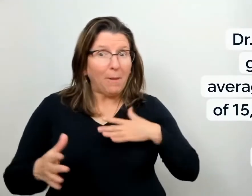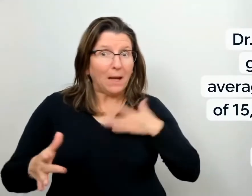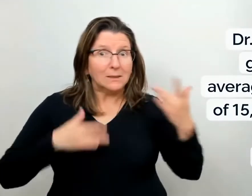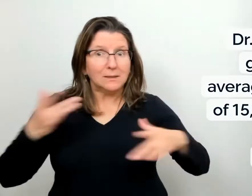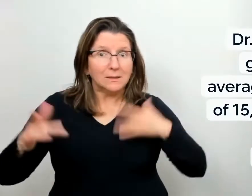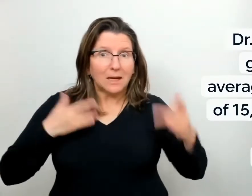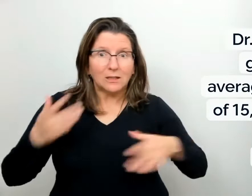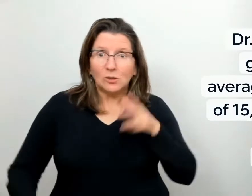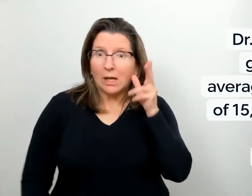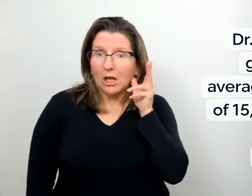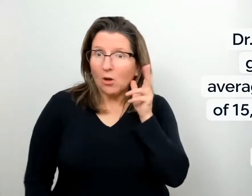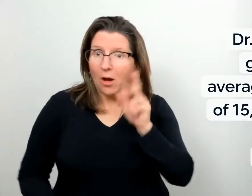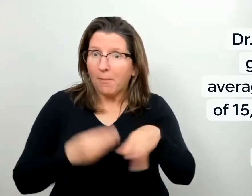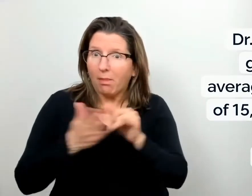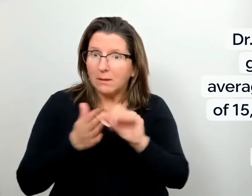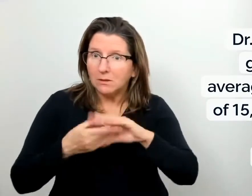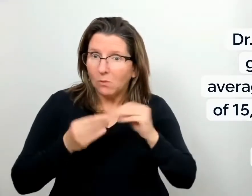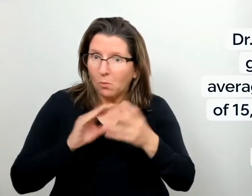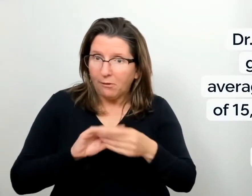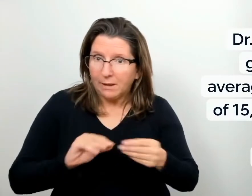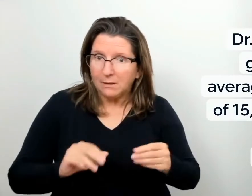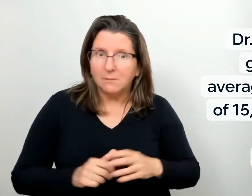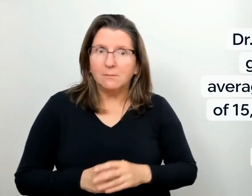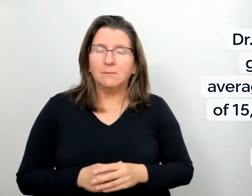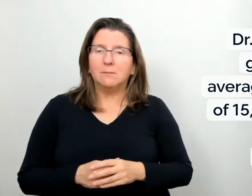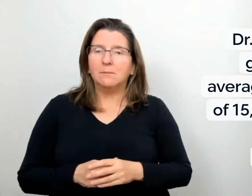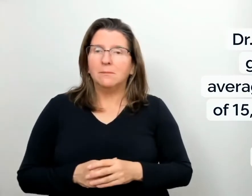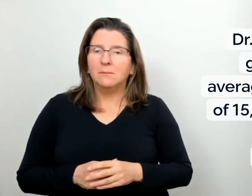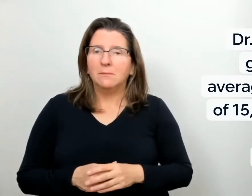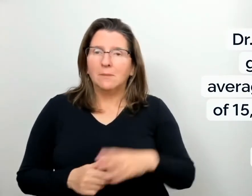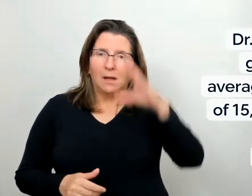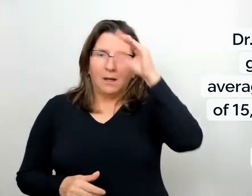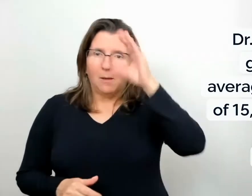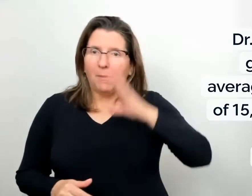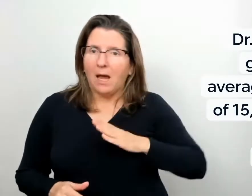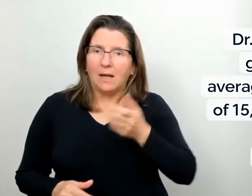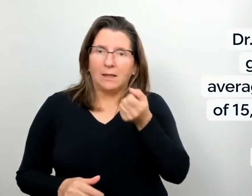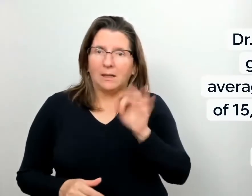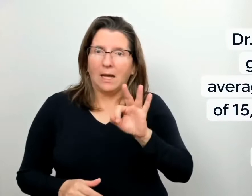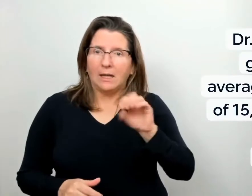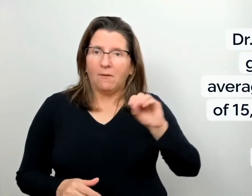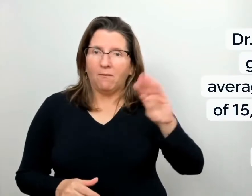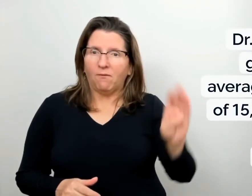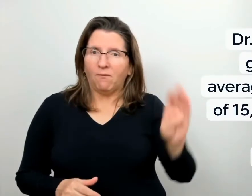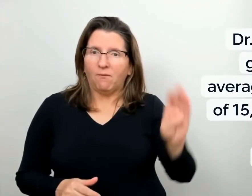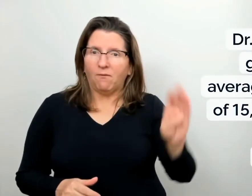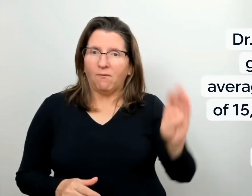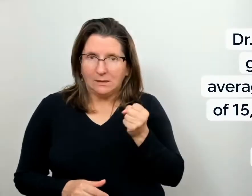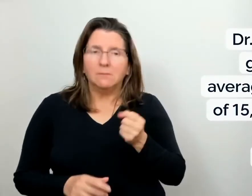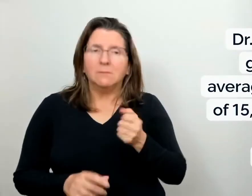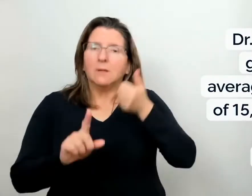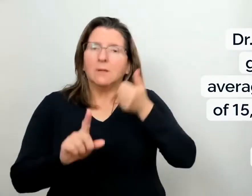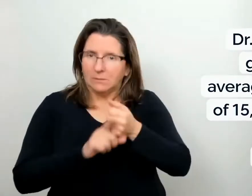Though I think the women in the course will be interested in this.